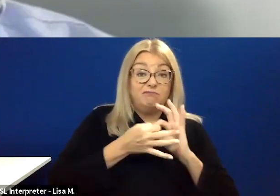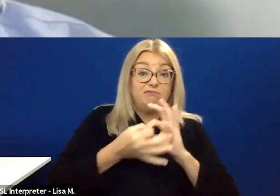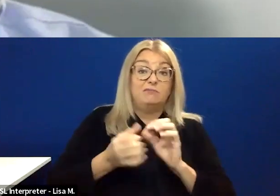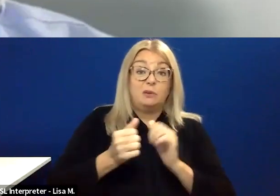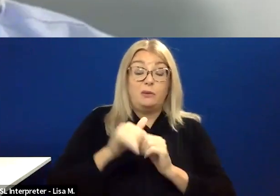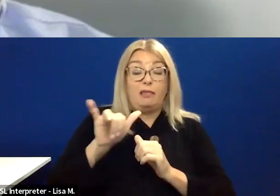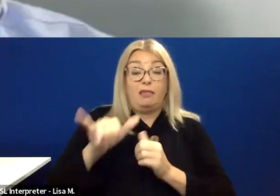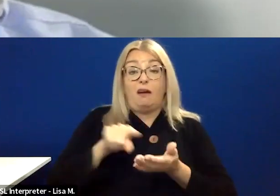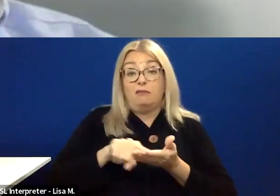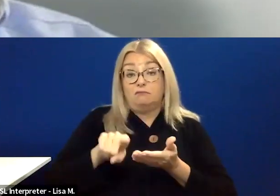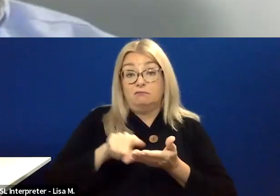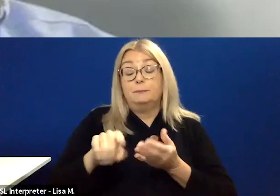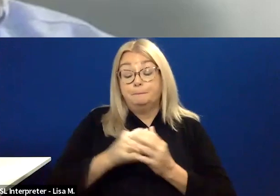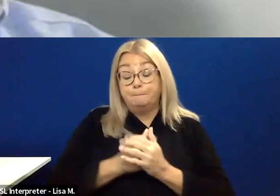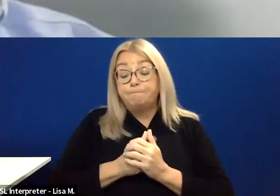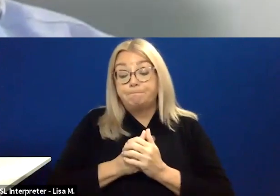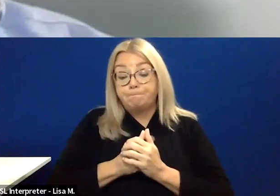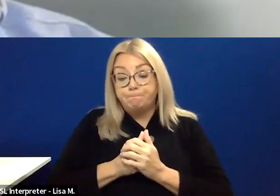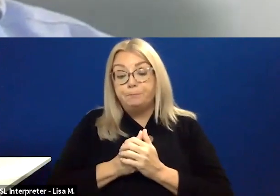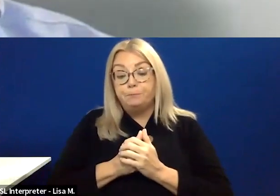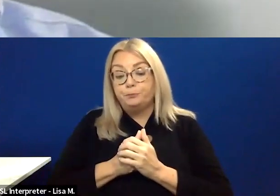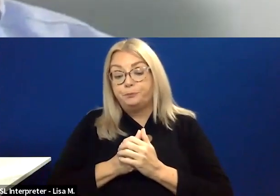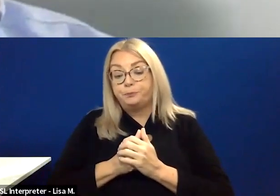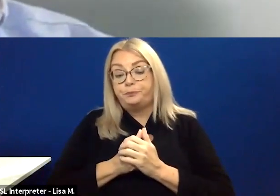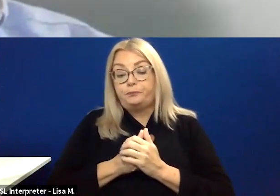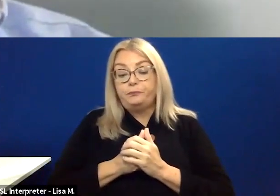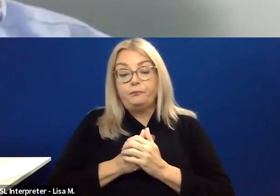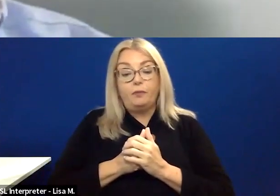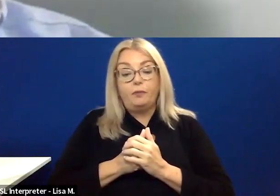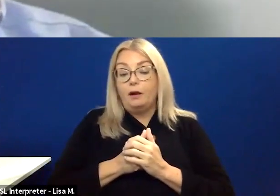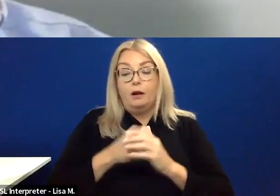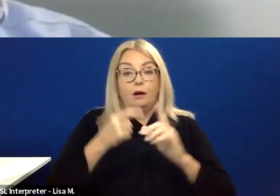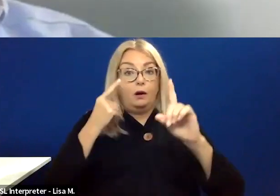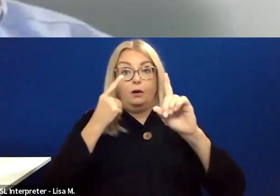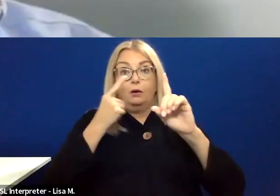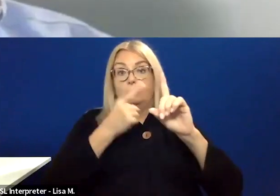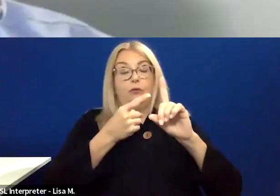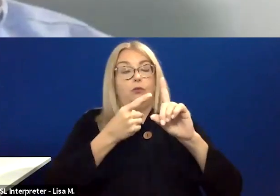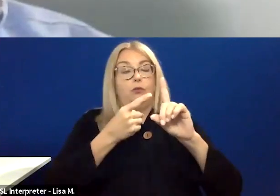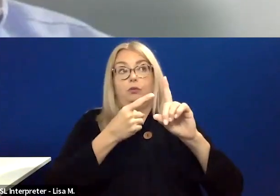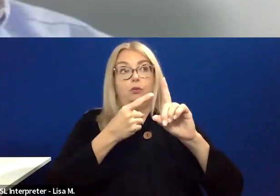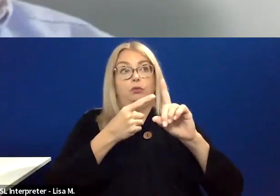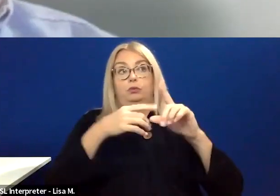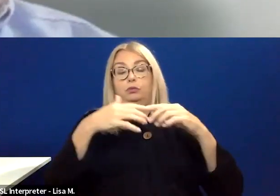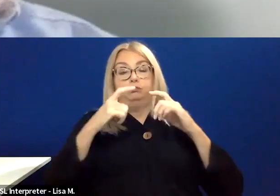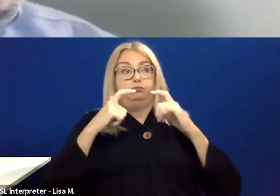that and it had a really ambitious goal that we were going to do this in in five years and I've